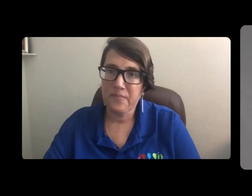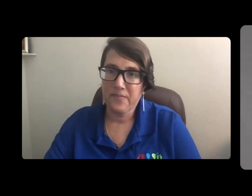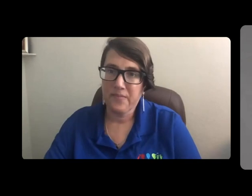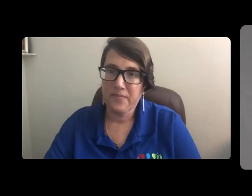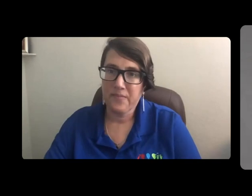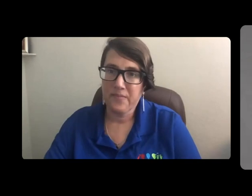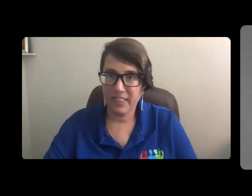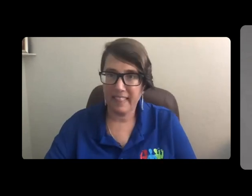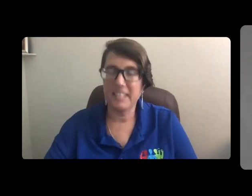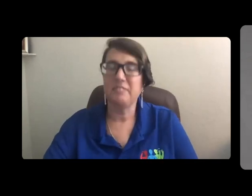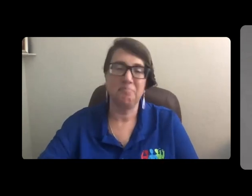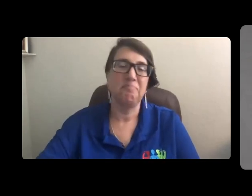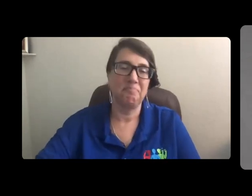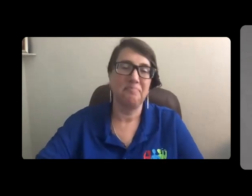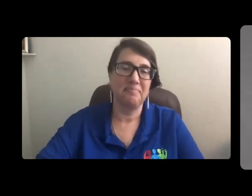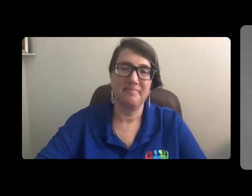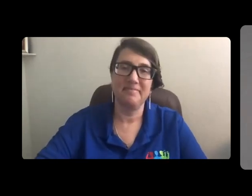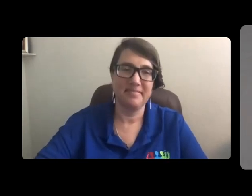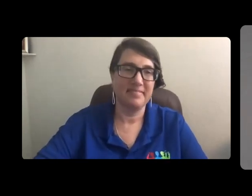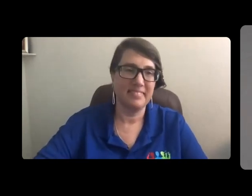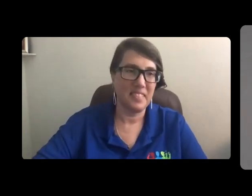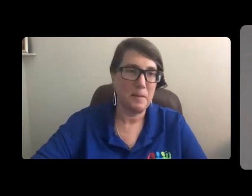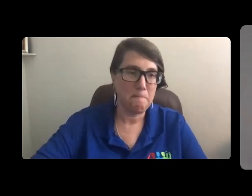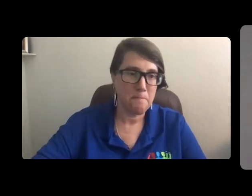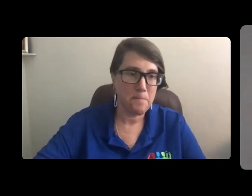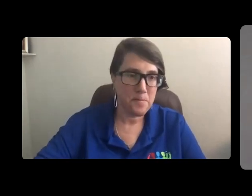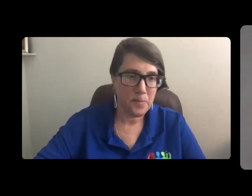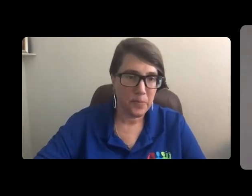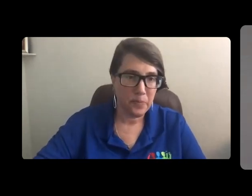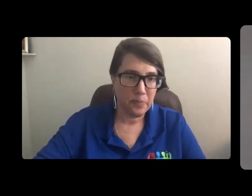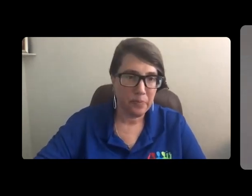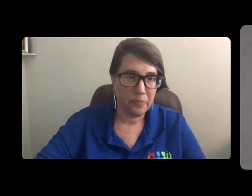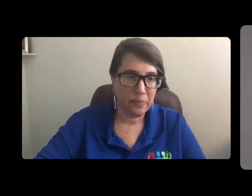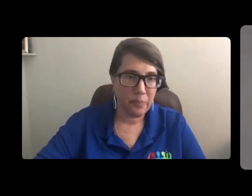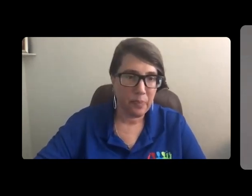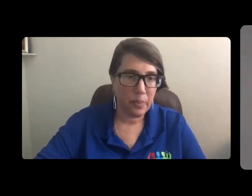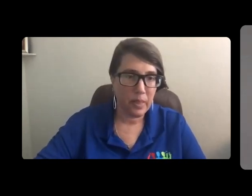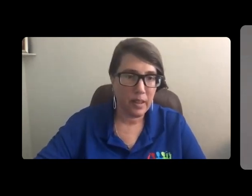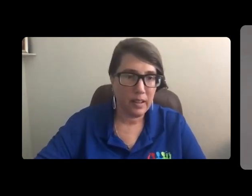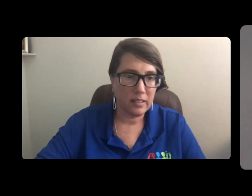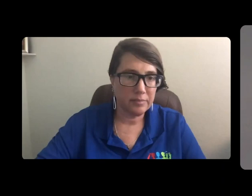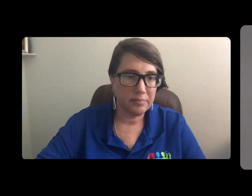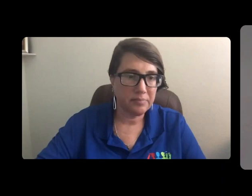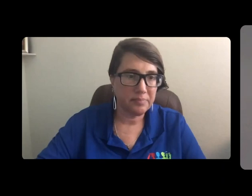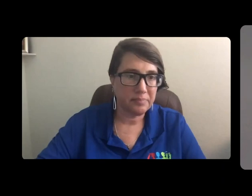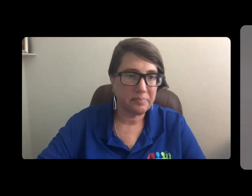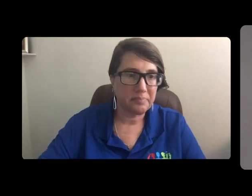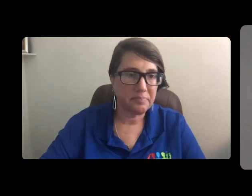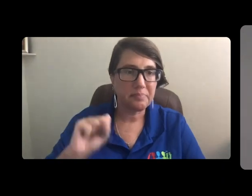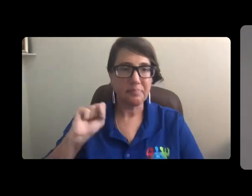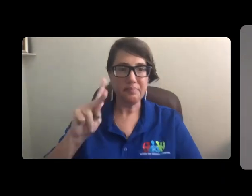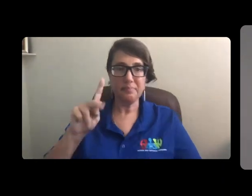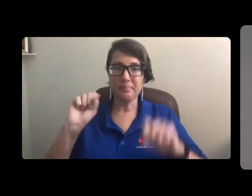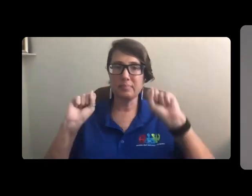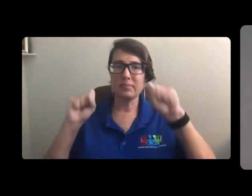So in a sense it would be like looking at captions. That's how I would equate it.